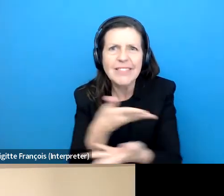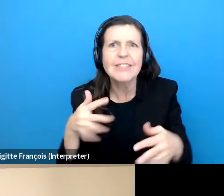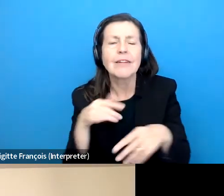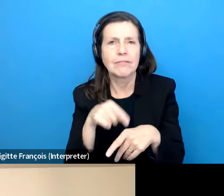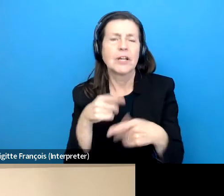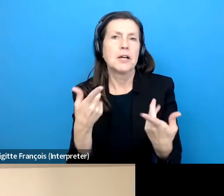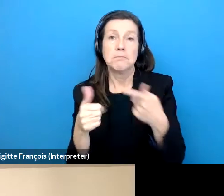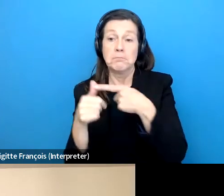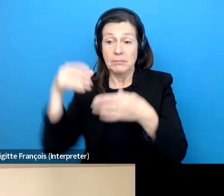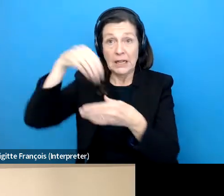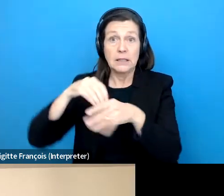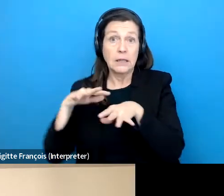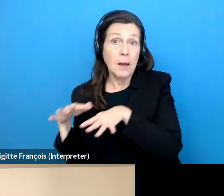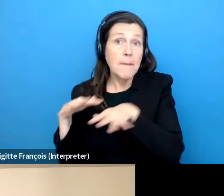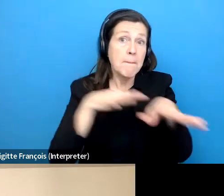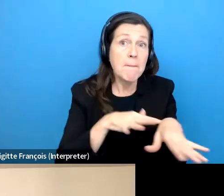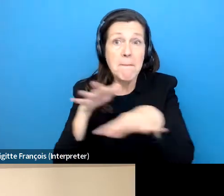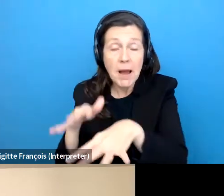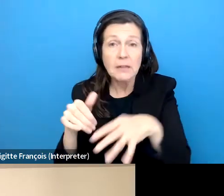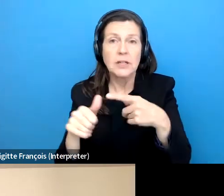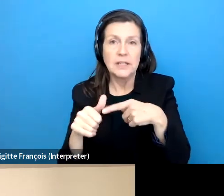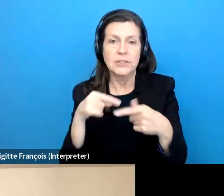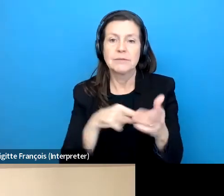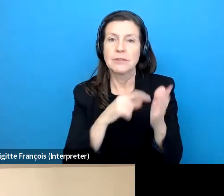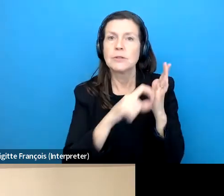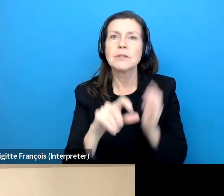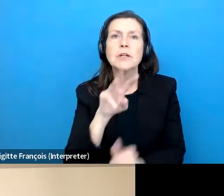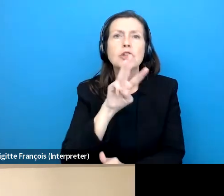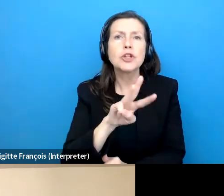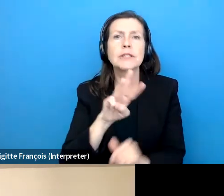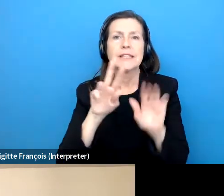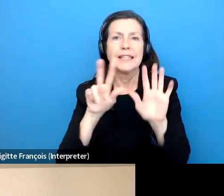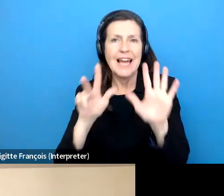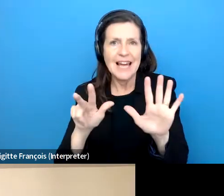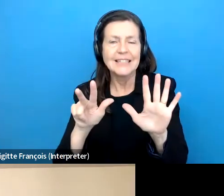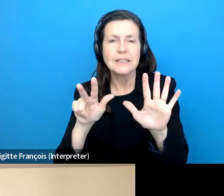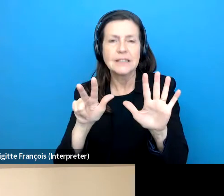by the number 38 that has been adopted last year.